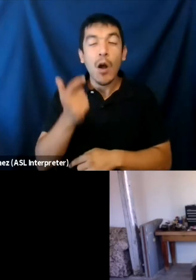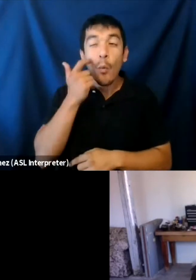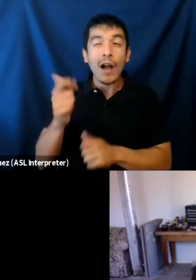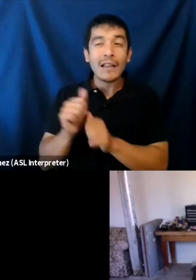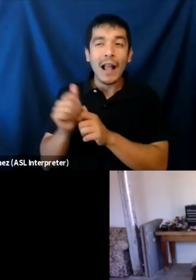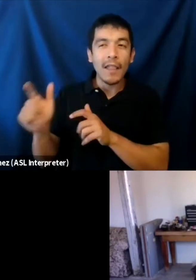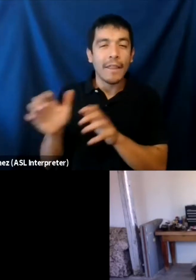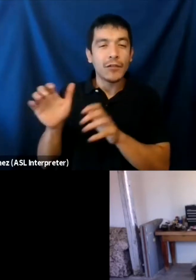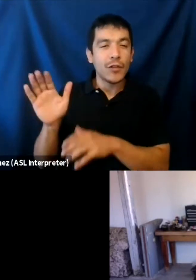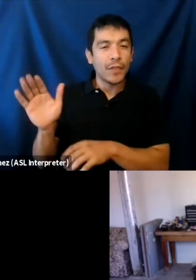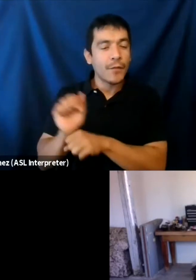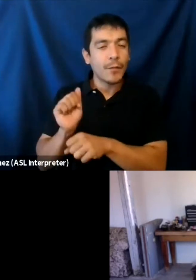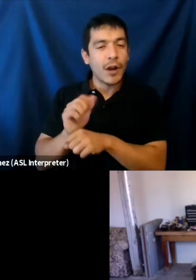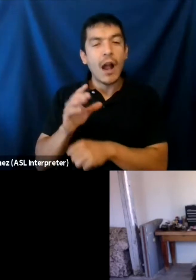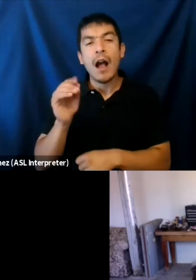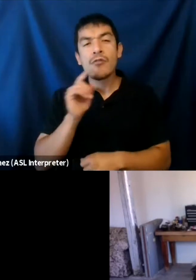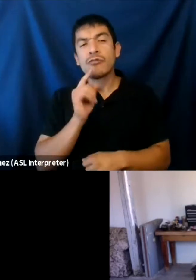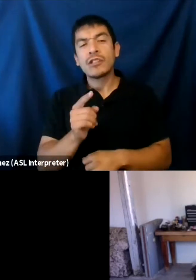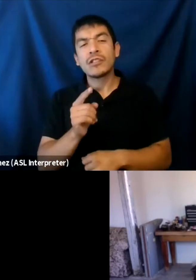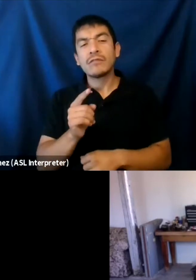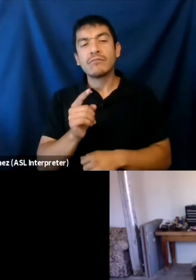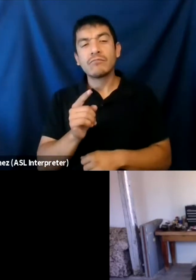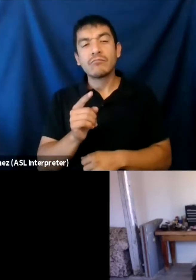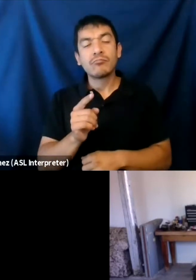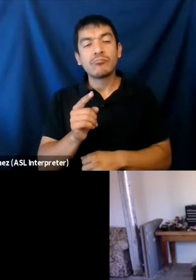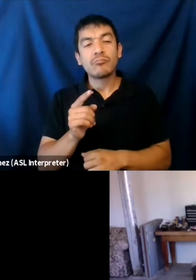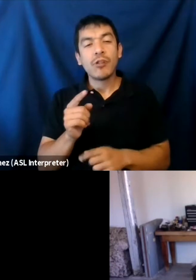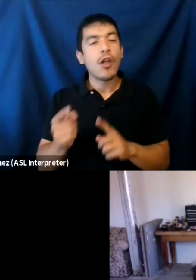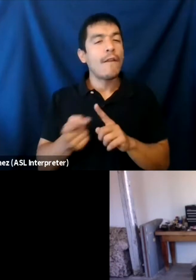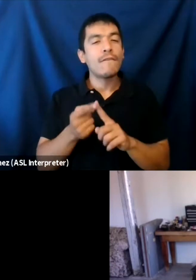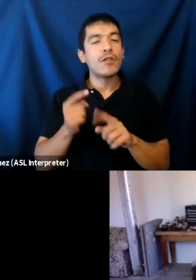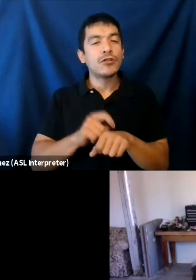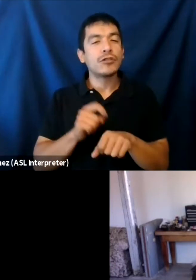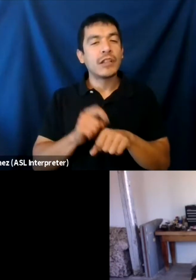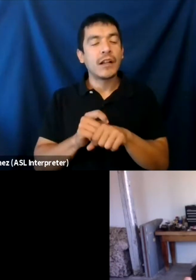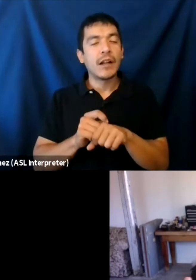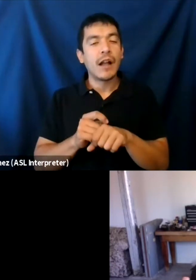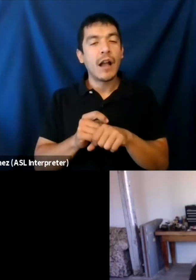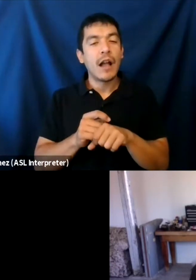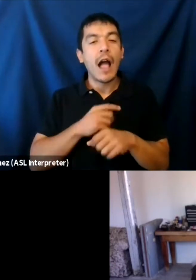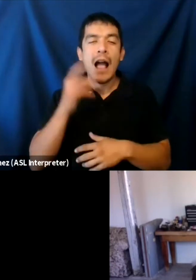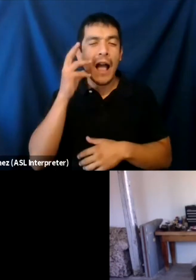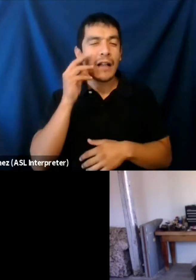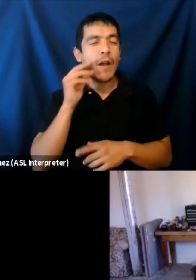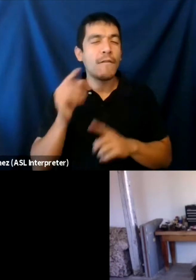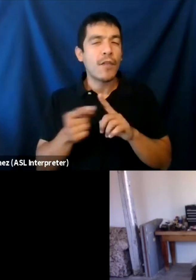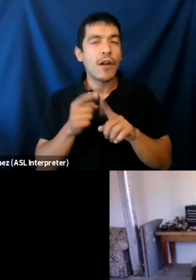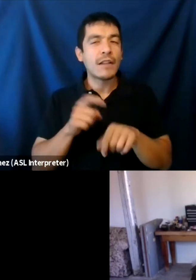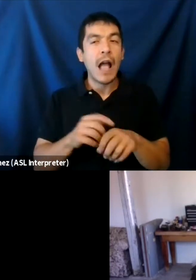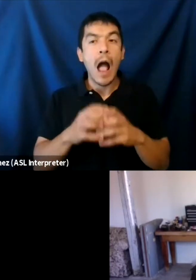And also just like really friendship for the first time, like what it's, how much of an outsider I was,